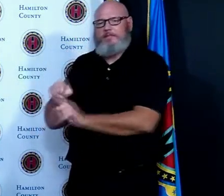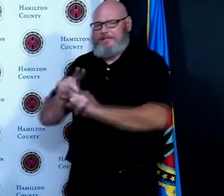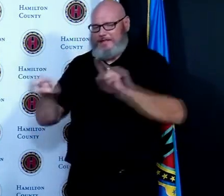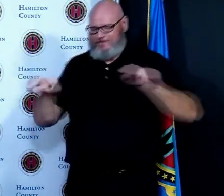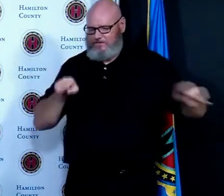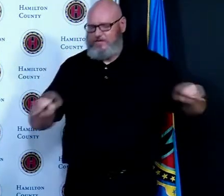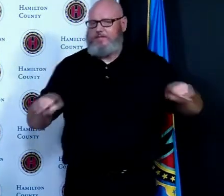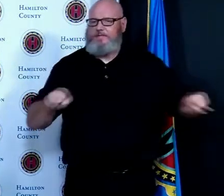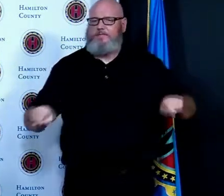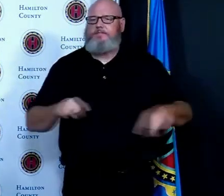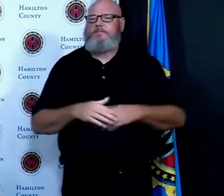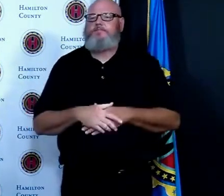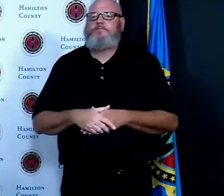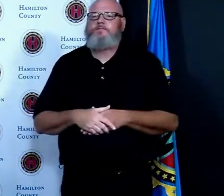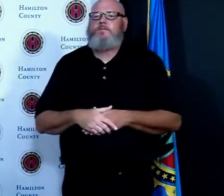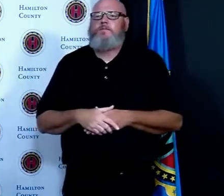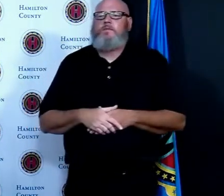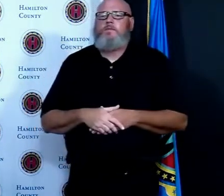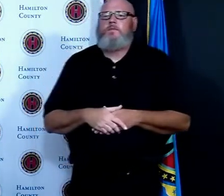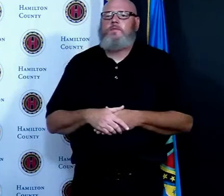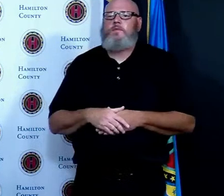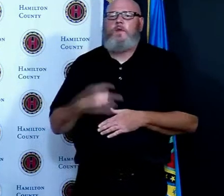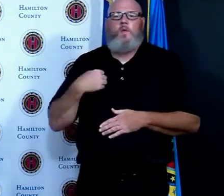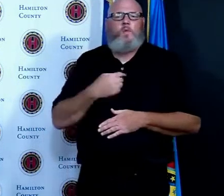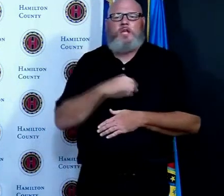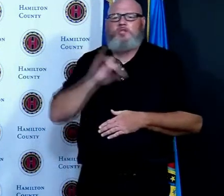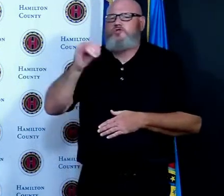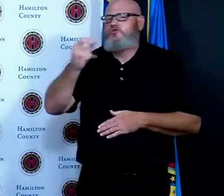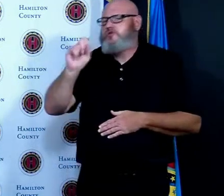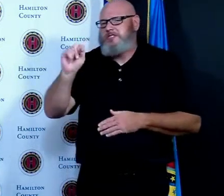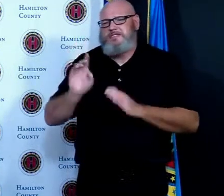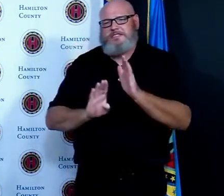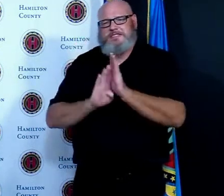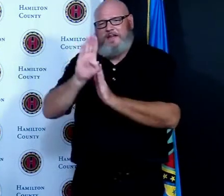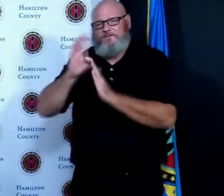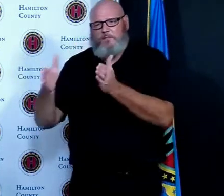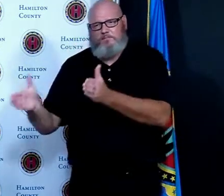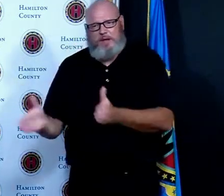we developed it it we always had great disaster preparedness plans to begin with and we really